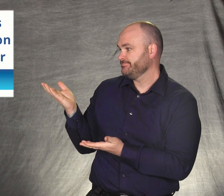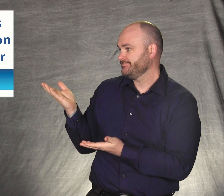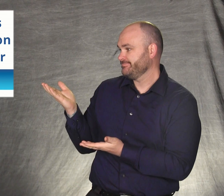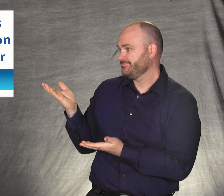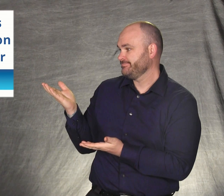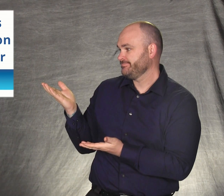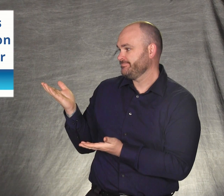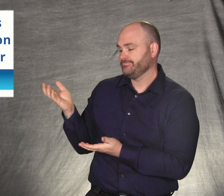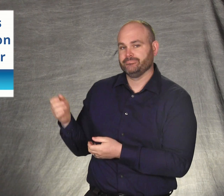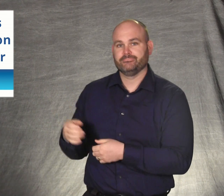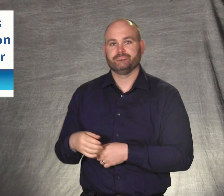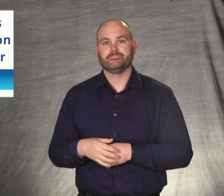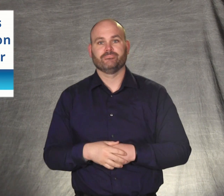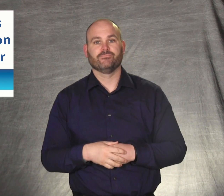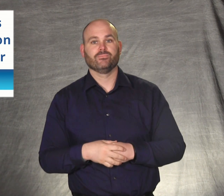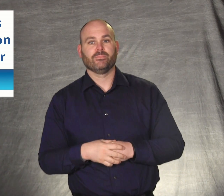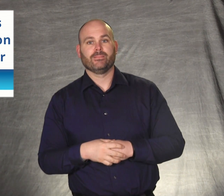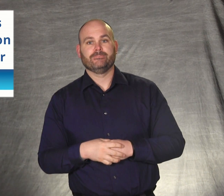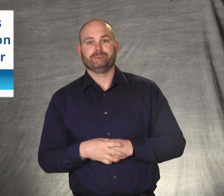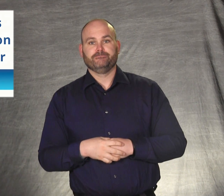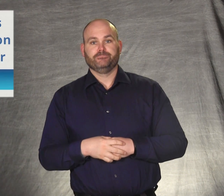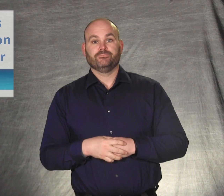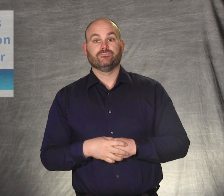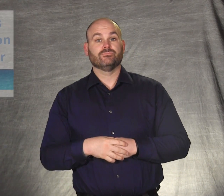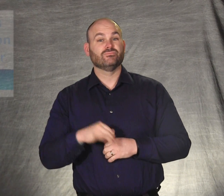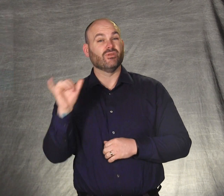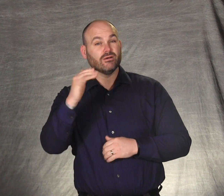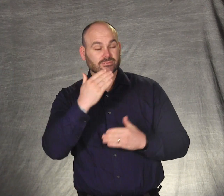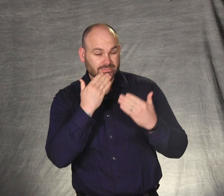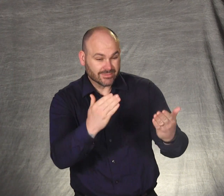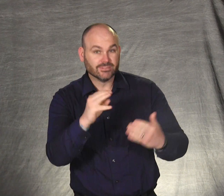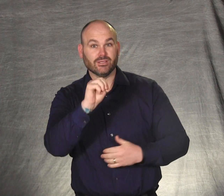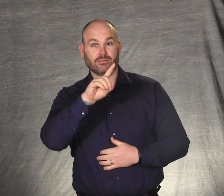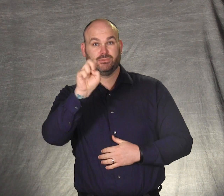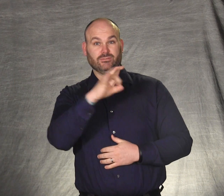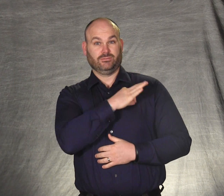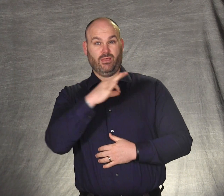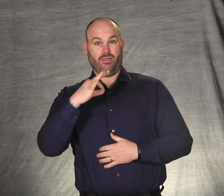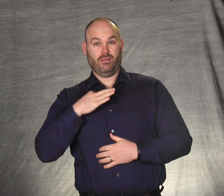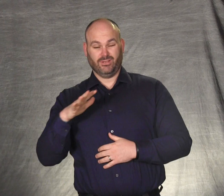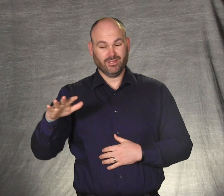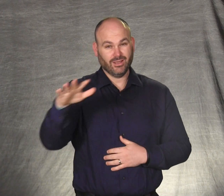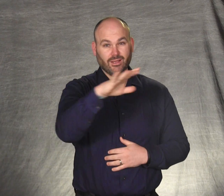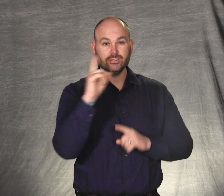Representative Jennifer Loon and Senator Chuck Wiger. Thanks to the parents and MDS staff